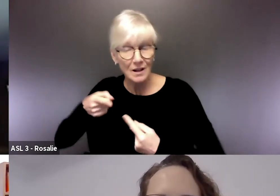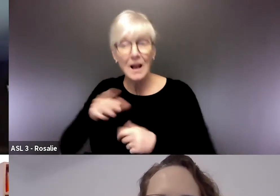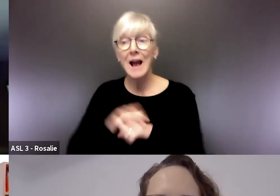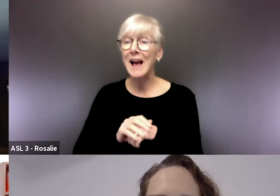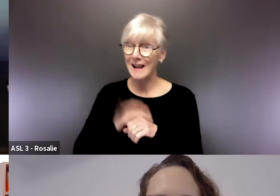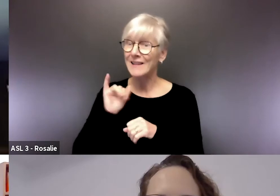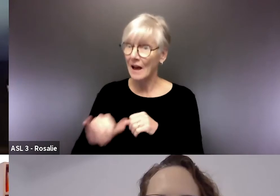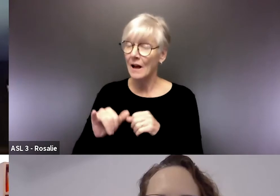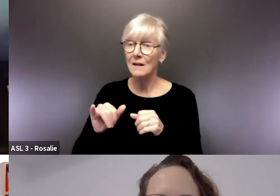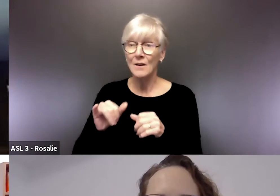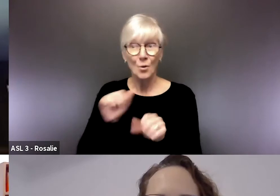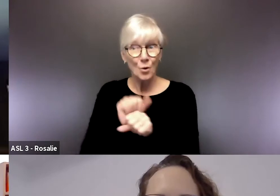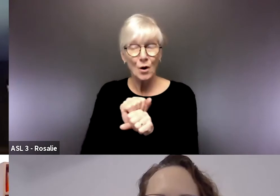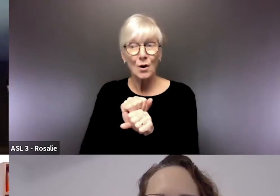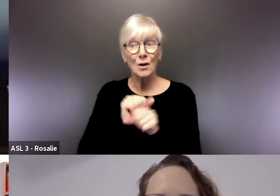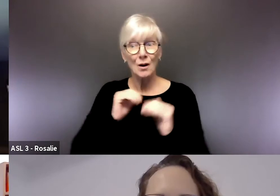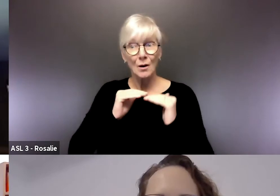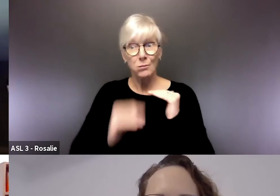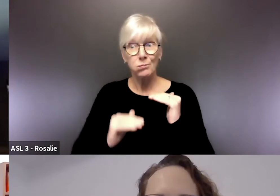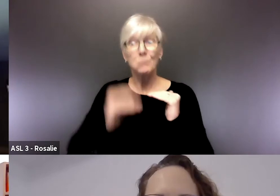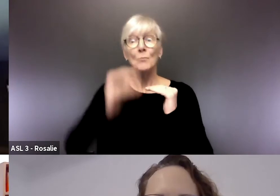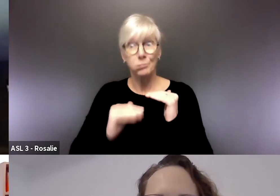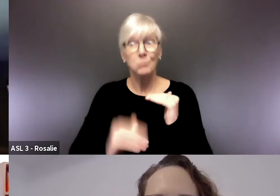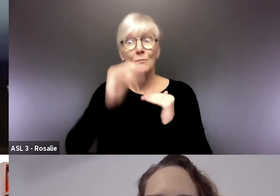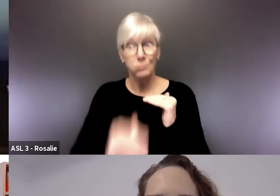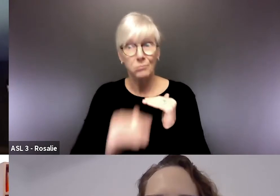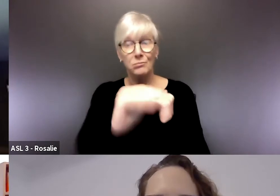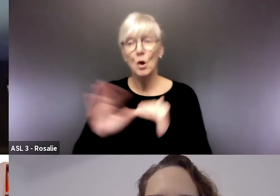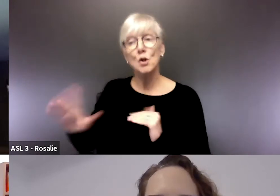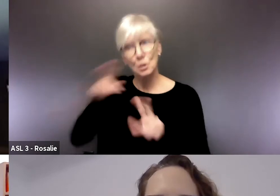Her her current study has examined how gig and low wage employed workers are navigating